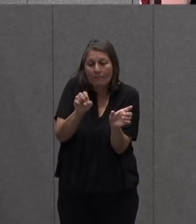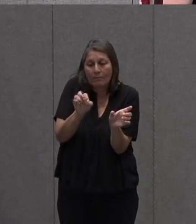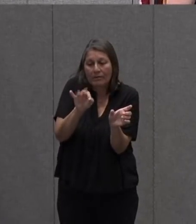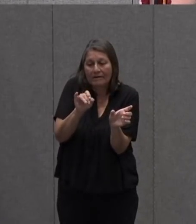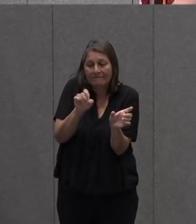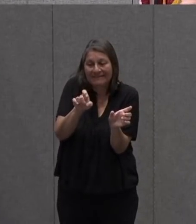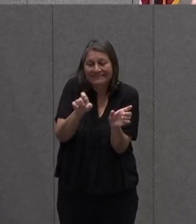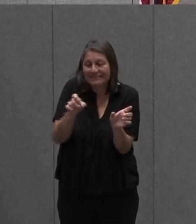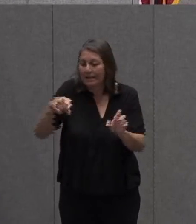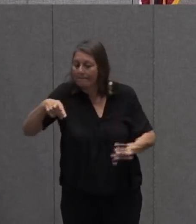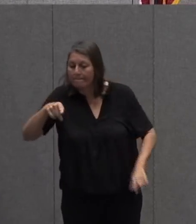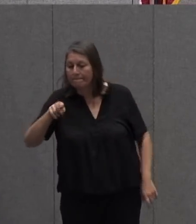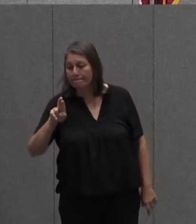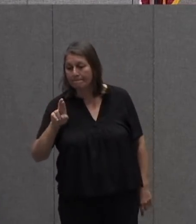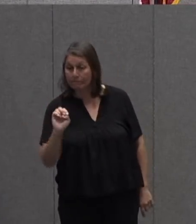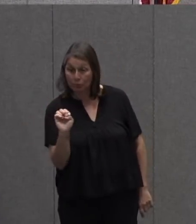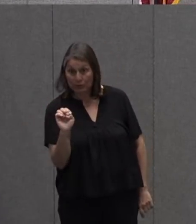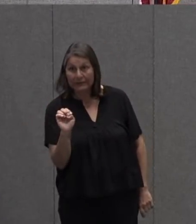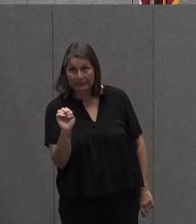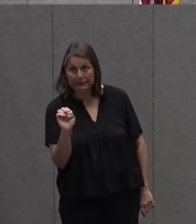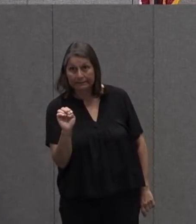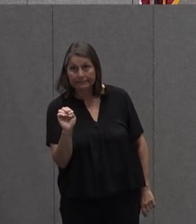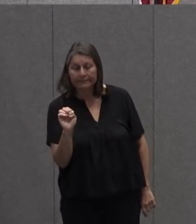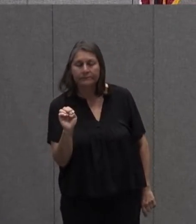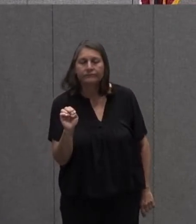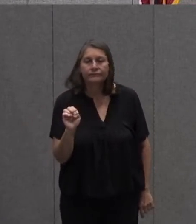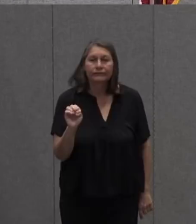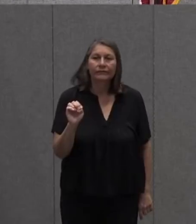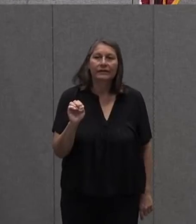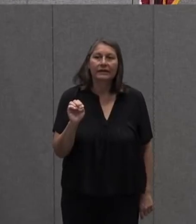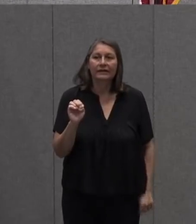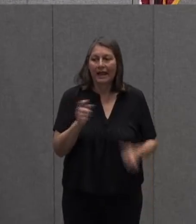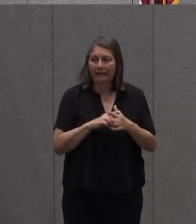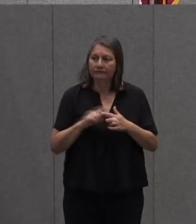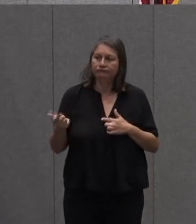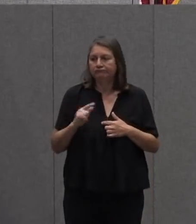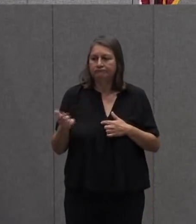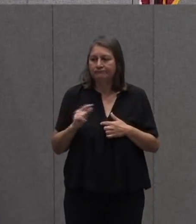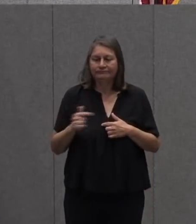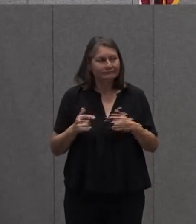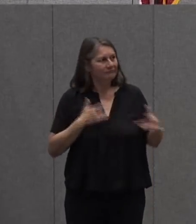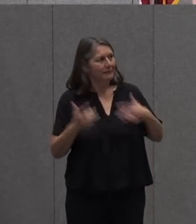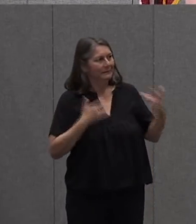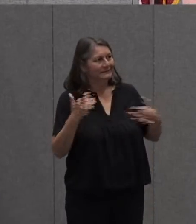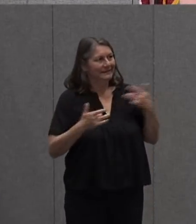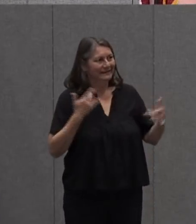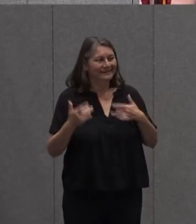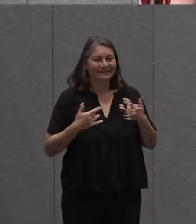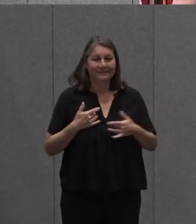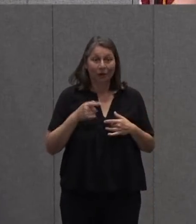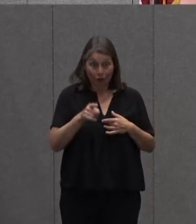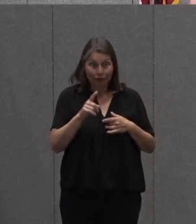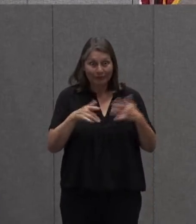Okay, so let me back up a second, Ms. Lori. Sorry. That's okay. She's so excited, are you? - I am. So we have our spinner.